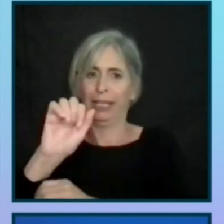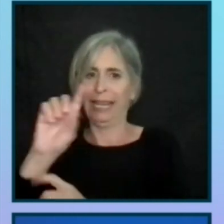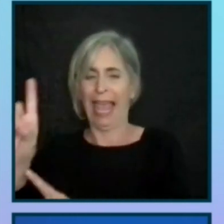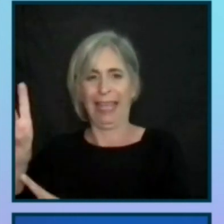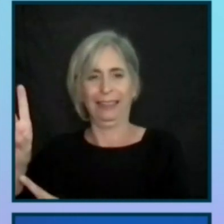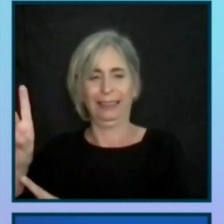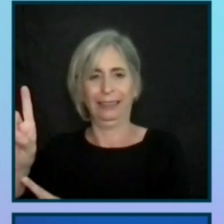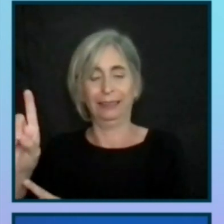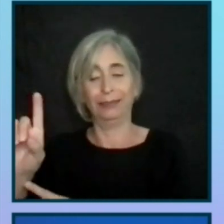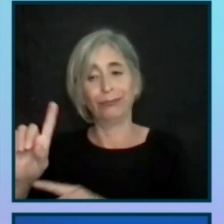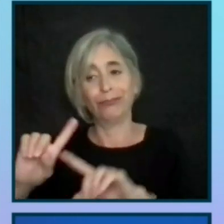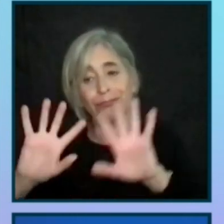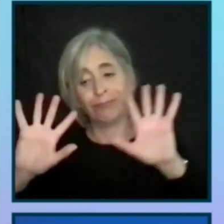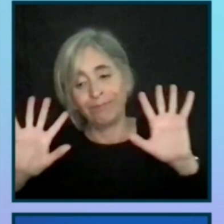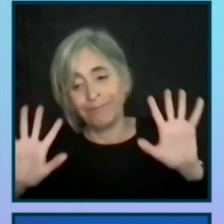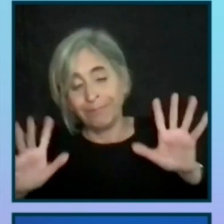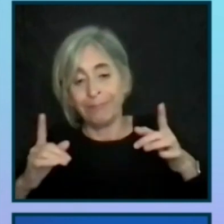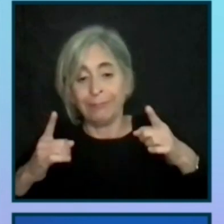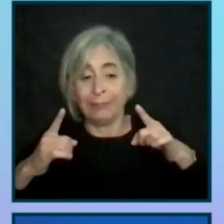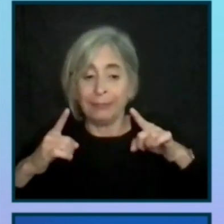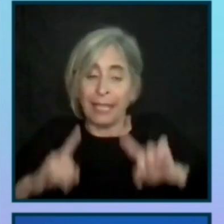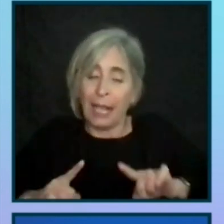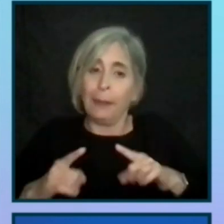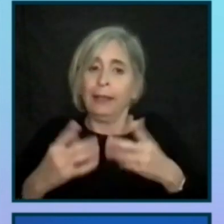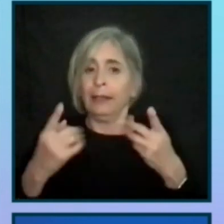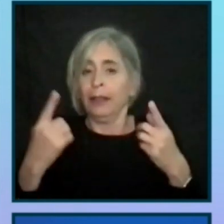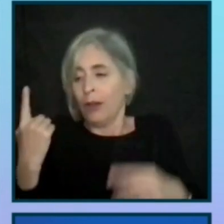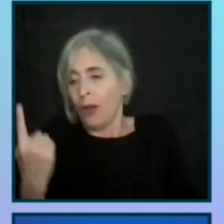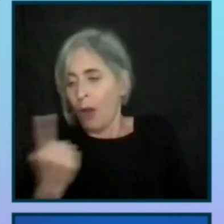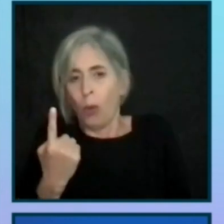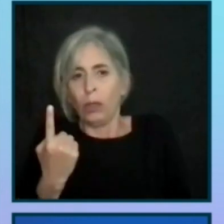But in life reality always rears its ugly head.